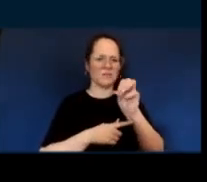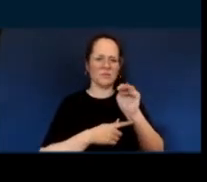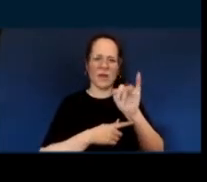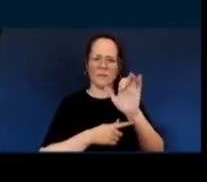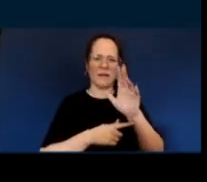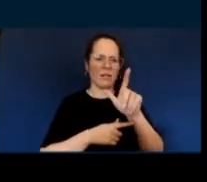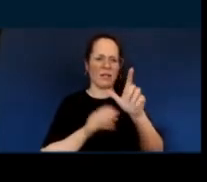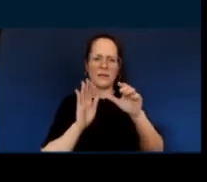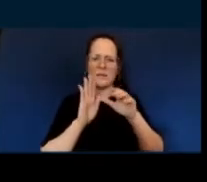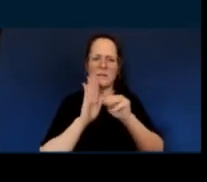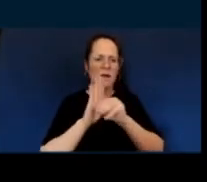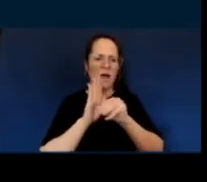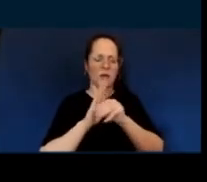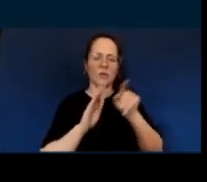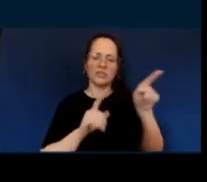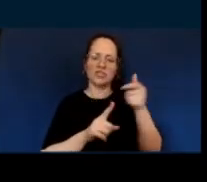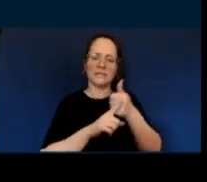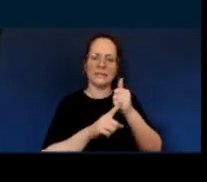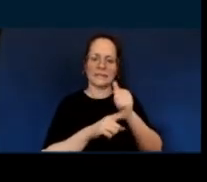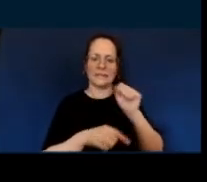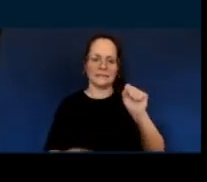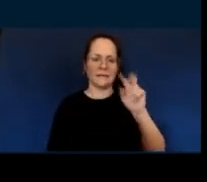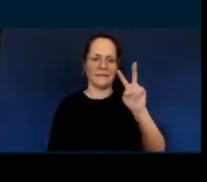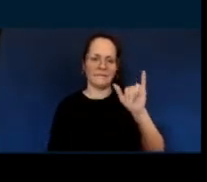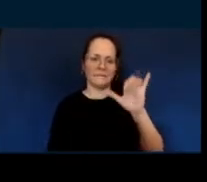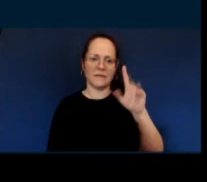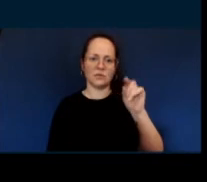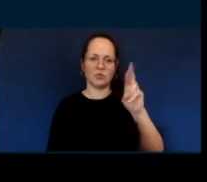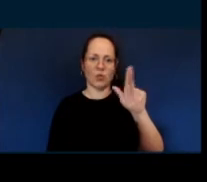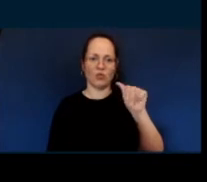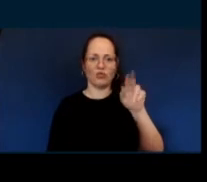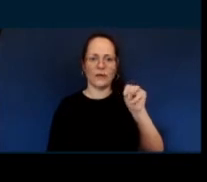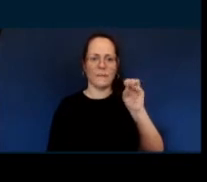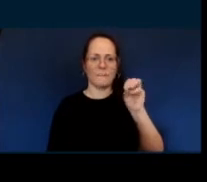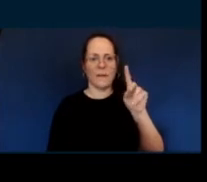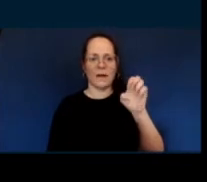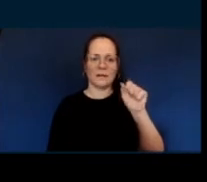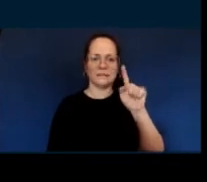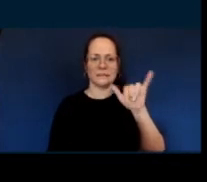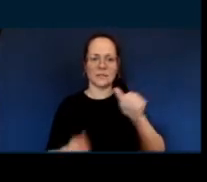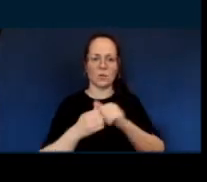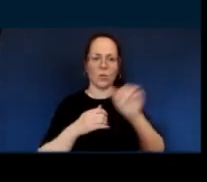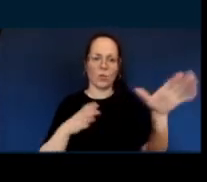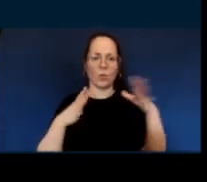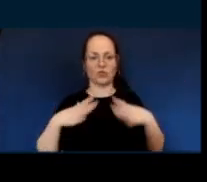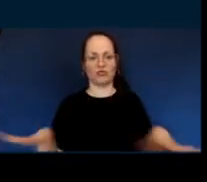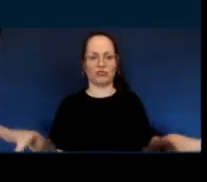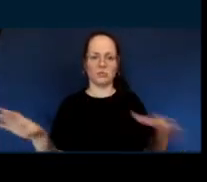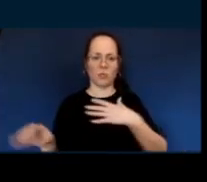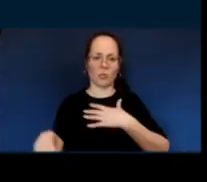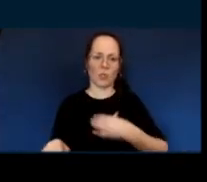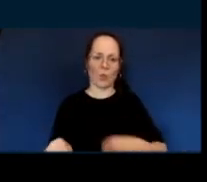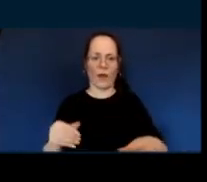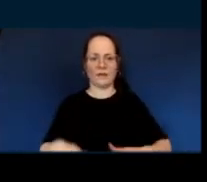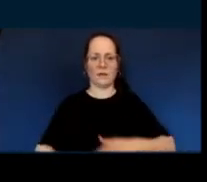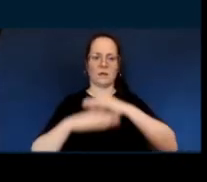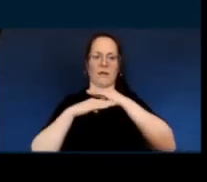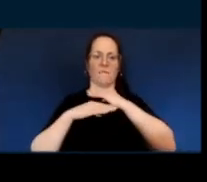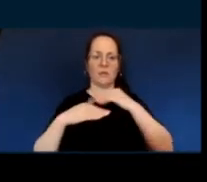EMBODIMENT OF VICTORRIAL MODESTY IN HER WHITE LACE GOWN THAT COVERS HER WHOLE BODY, DURING THIS ERA, MEDICAL EXAMS WERE